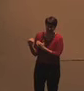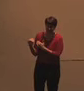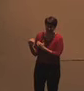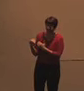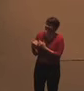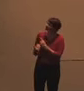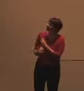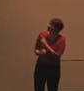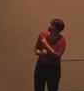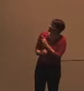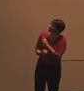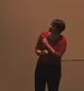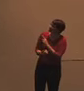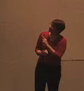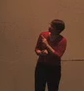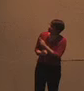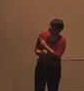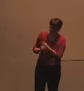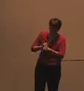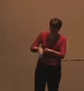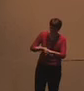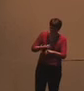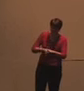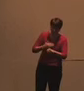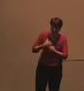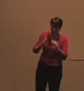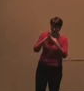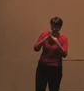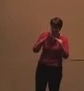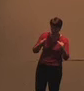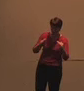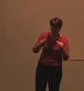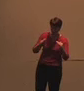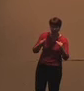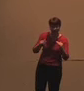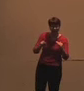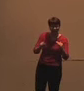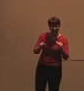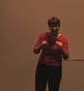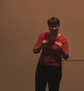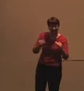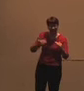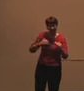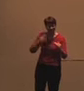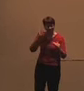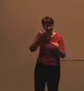Of course, it has a roof, but it has an experience, the architecture without a roof.